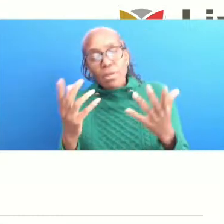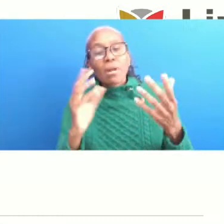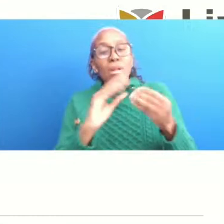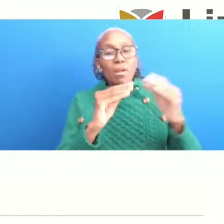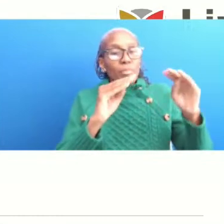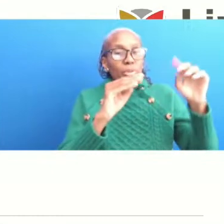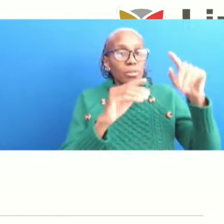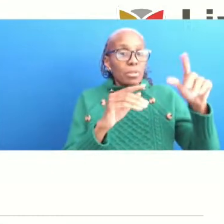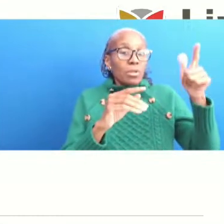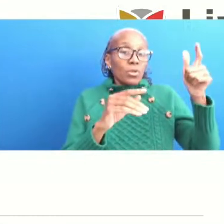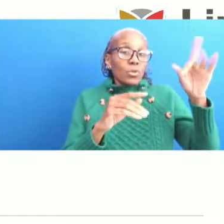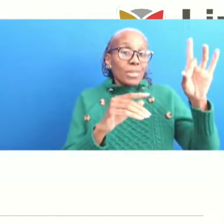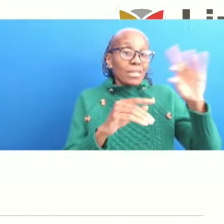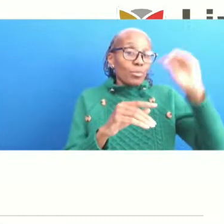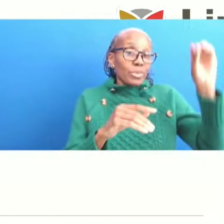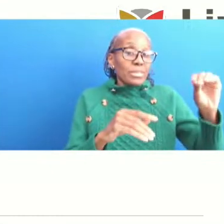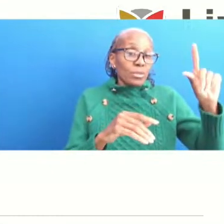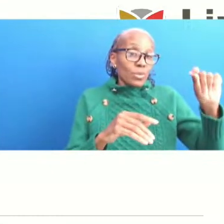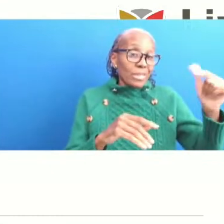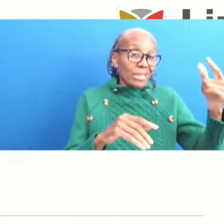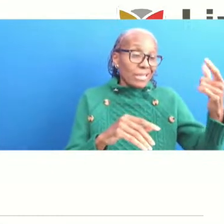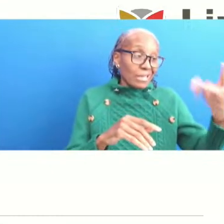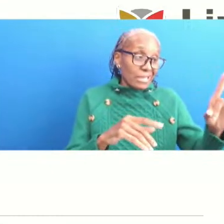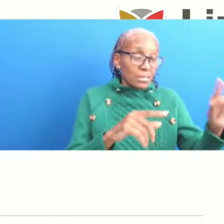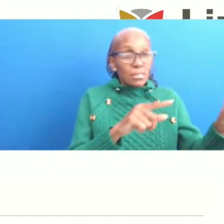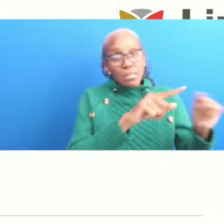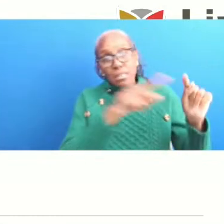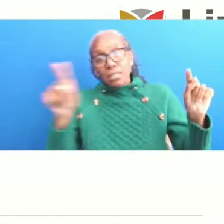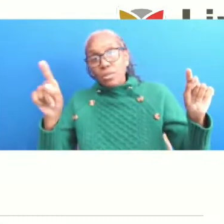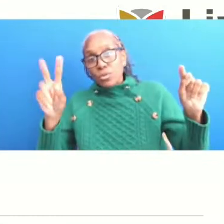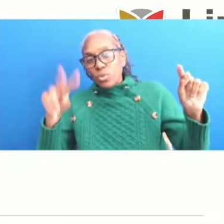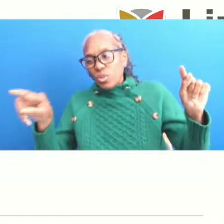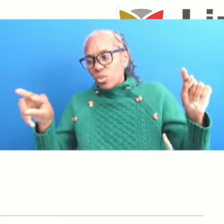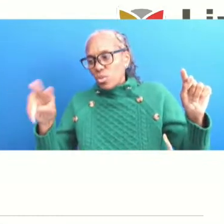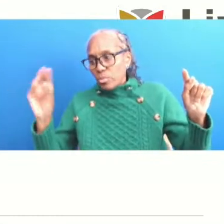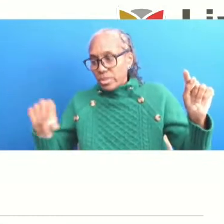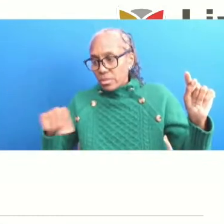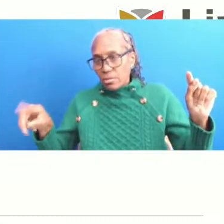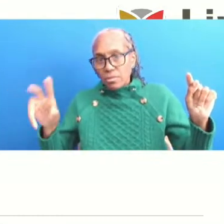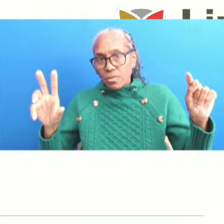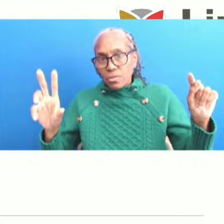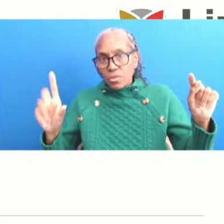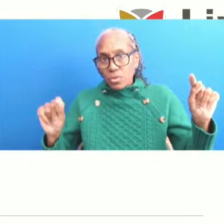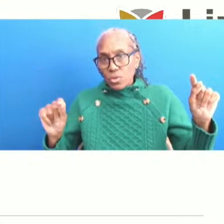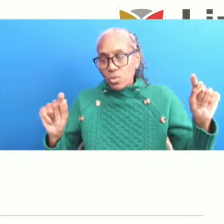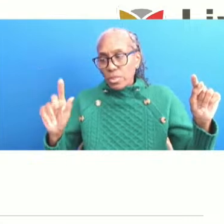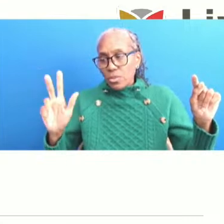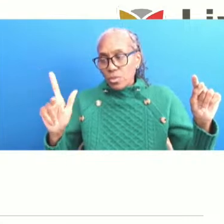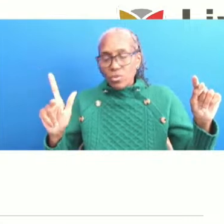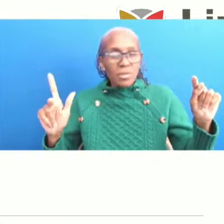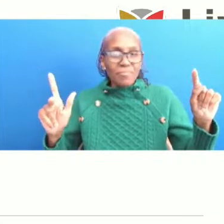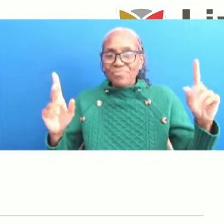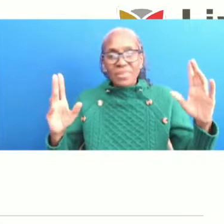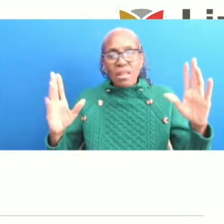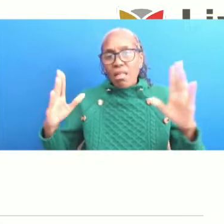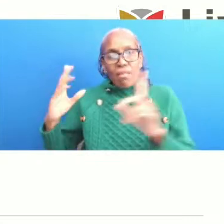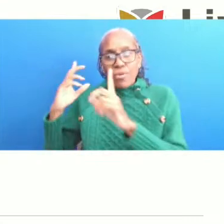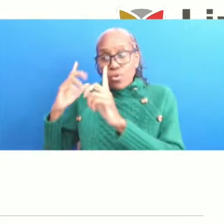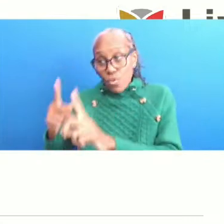THEY DON'T HAVE A DOCTOR AND SO